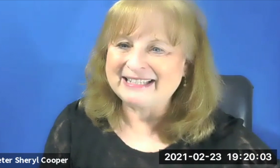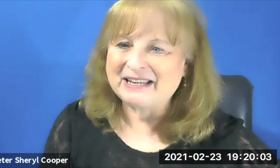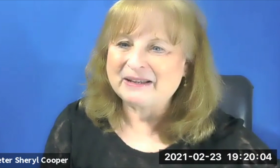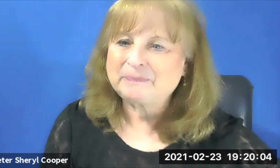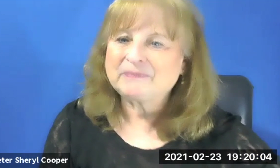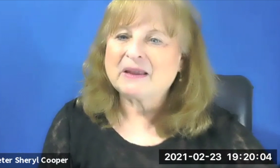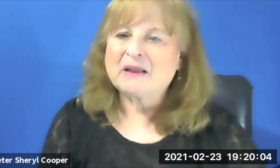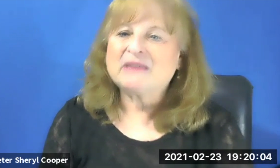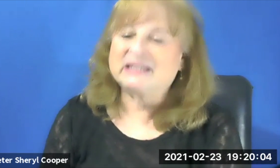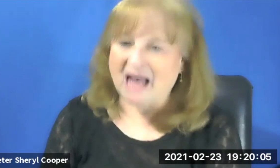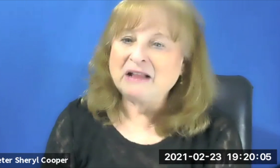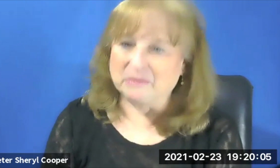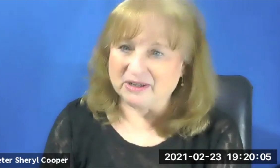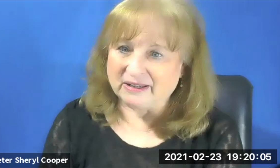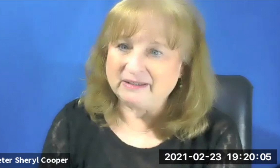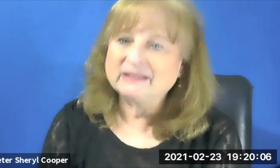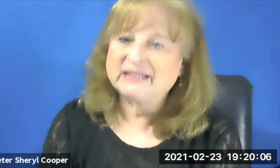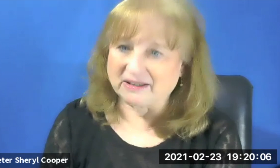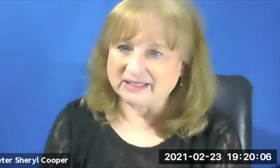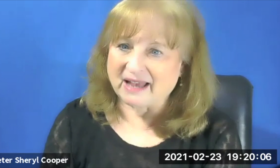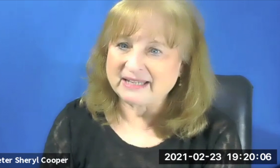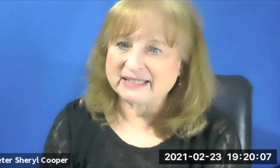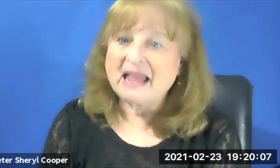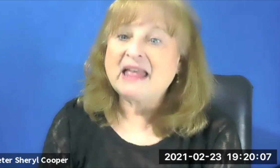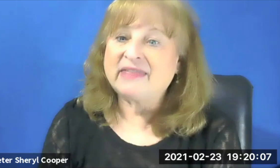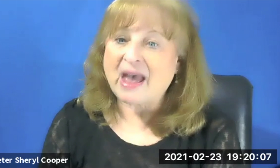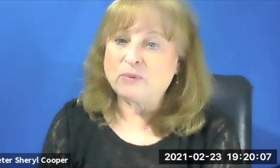And the Talmud tells us that